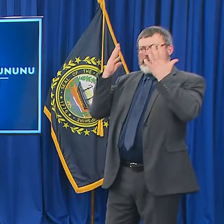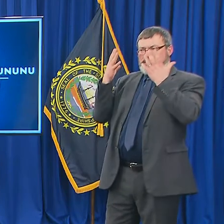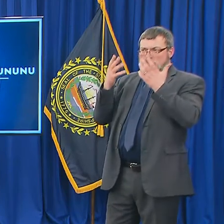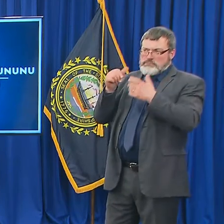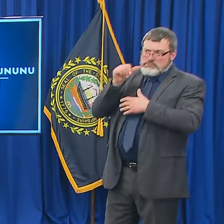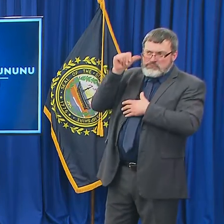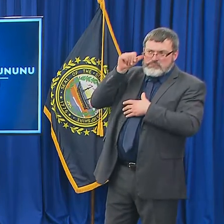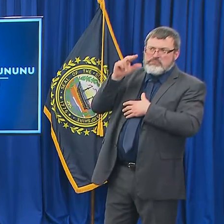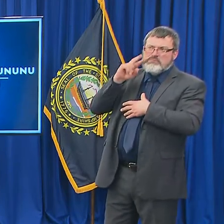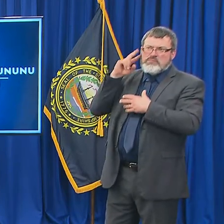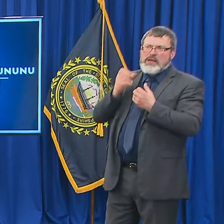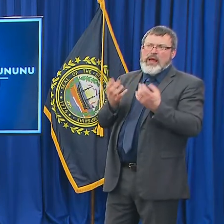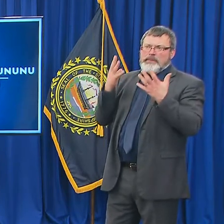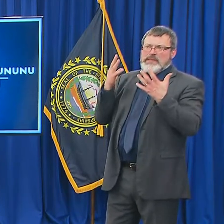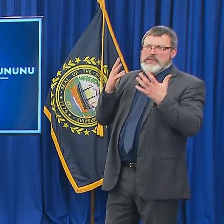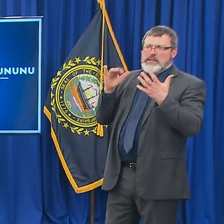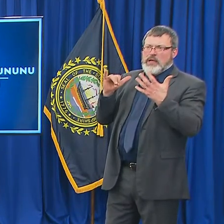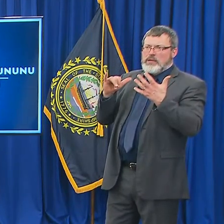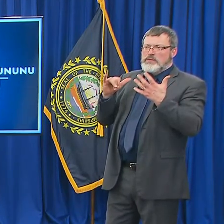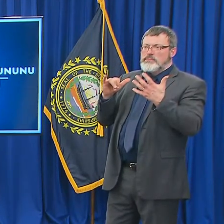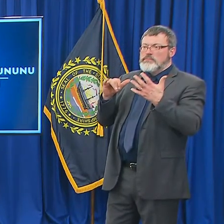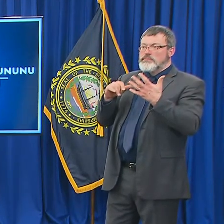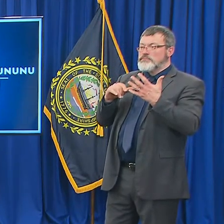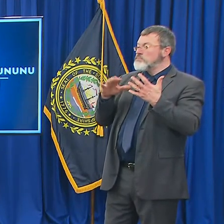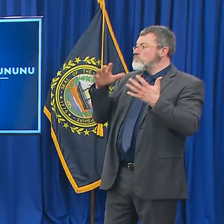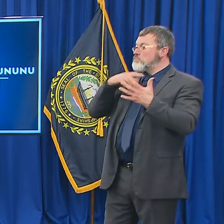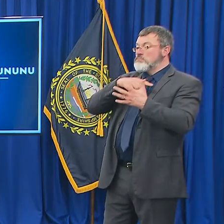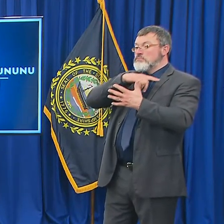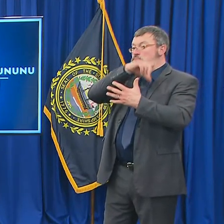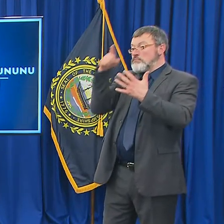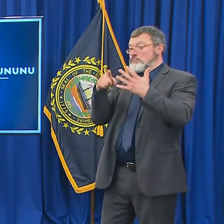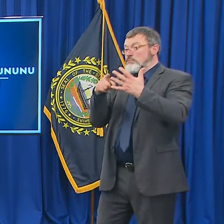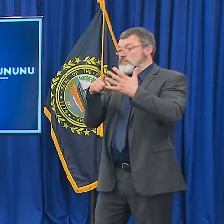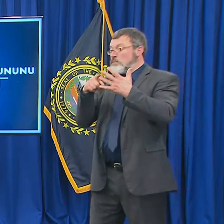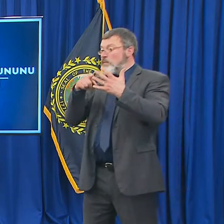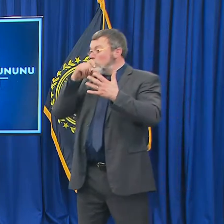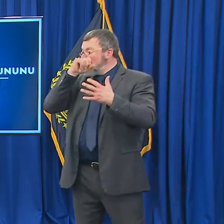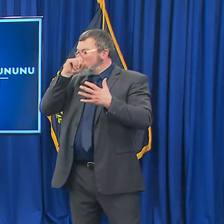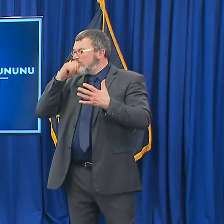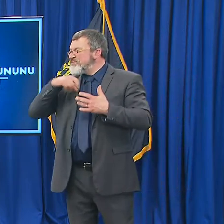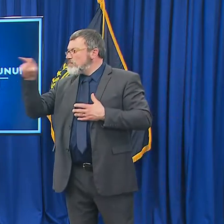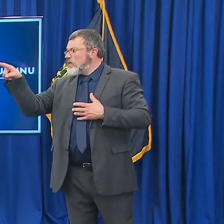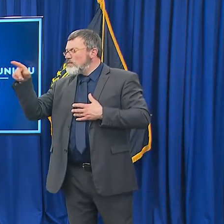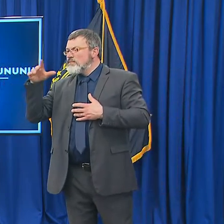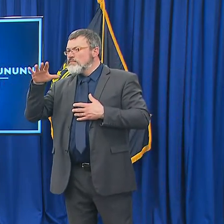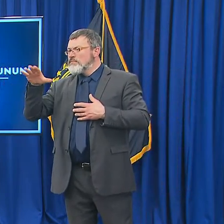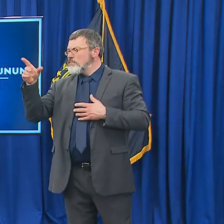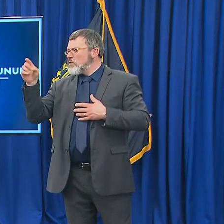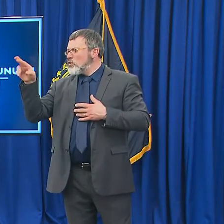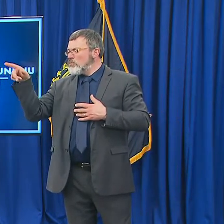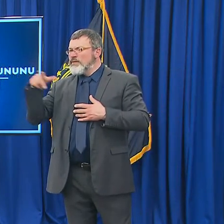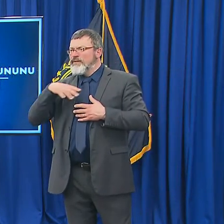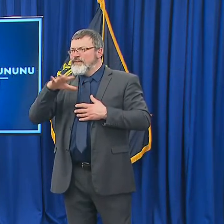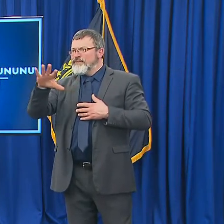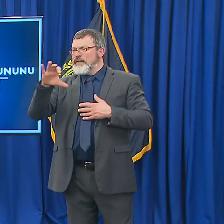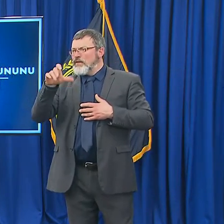The guard helped us with testing facilities they helped us with contact tracing continue to do so. And so some of the sum of the areas not all of them